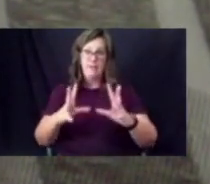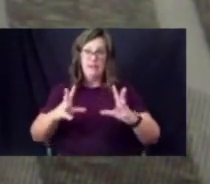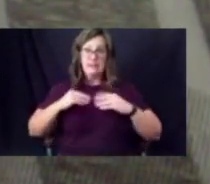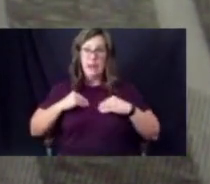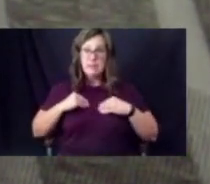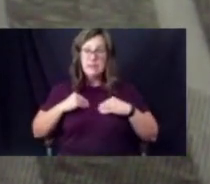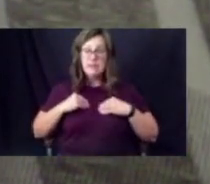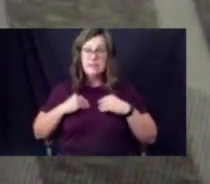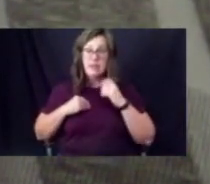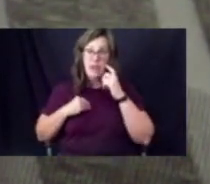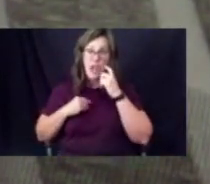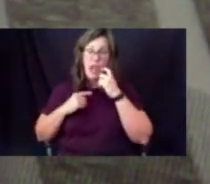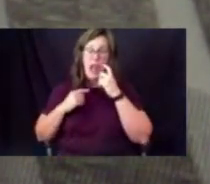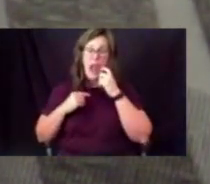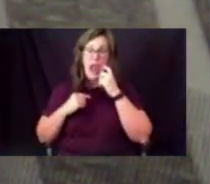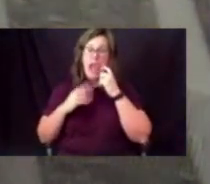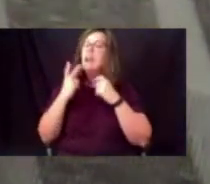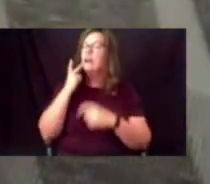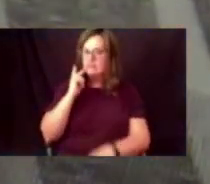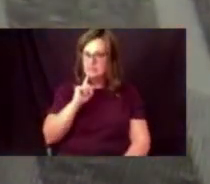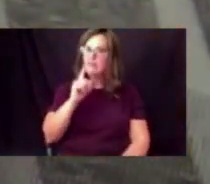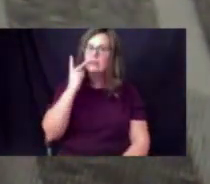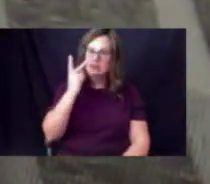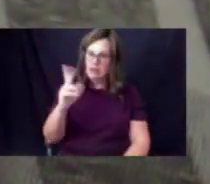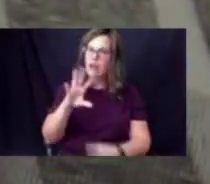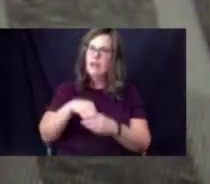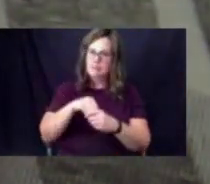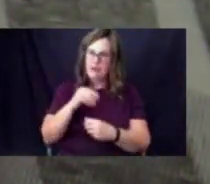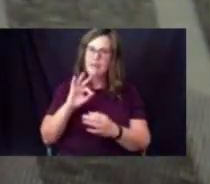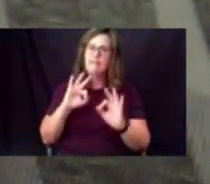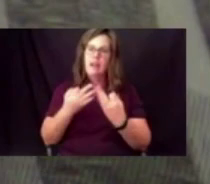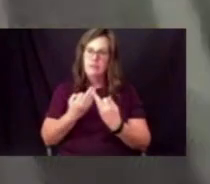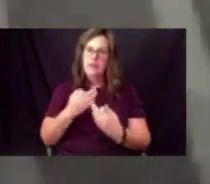and i definitely saw that within my family with my grandma i had a cousin that came out probably